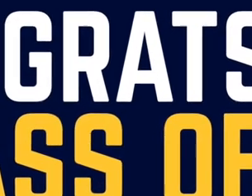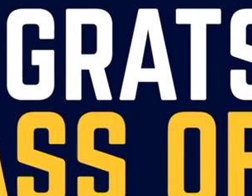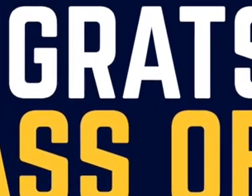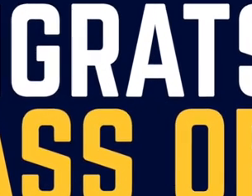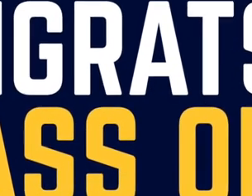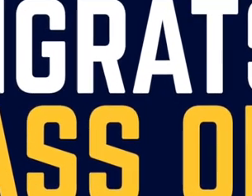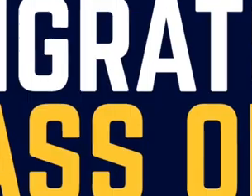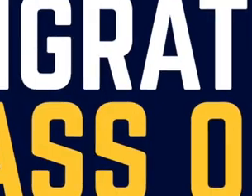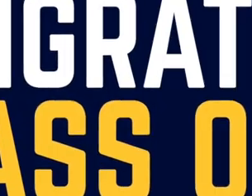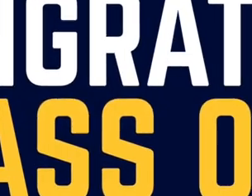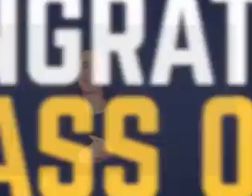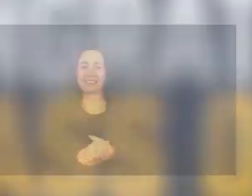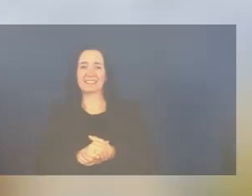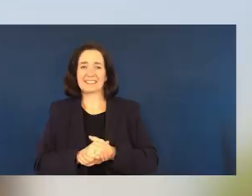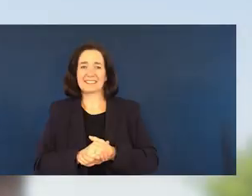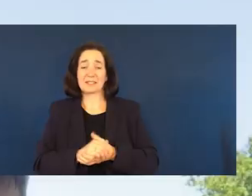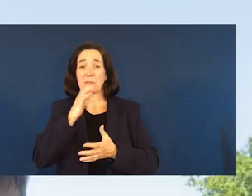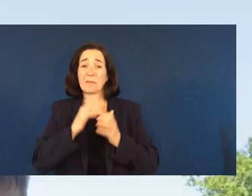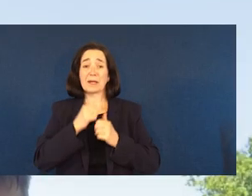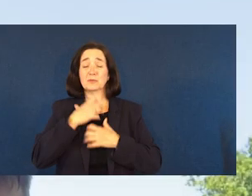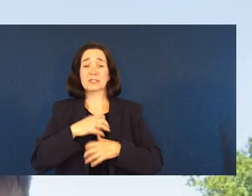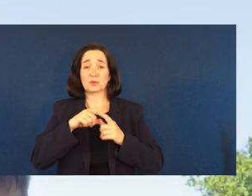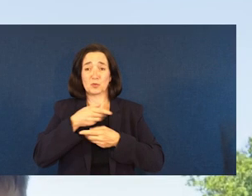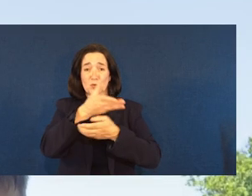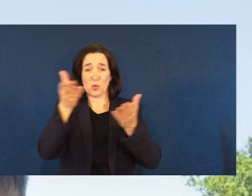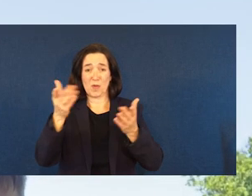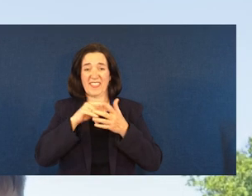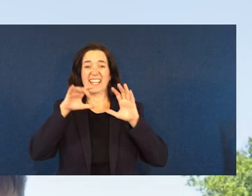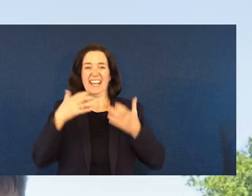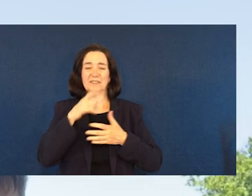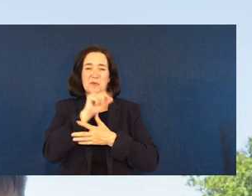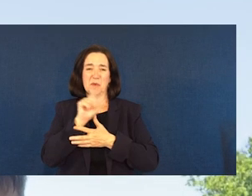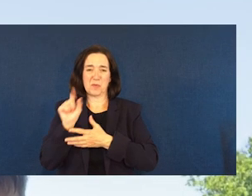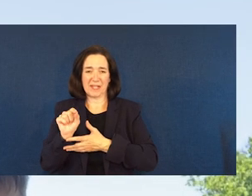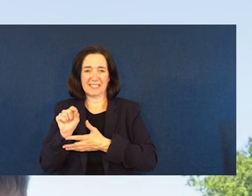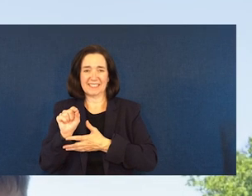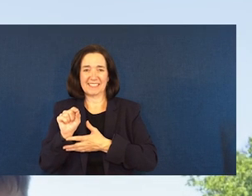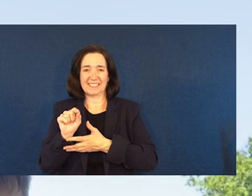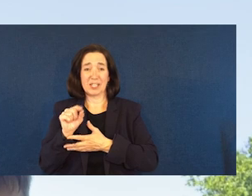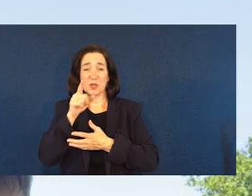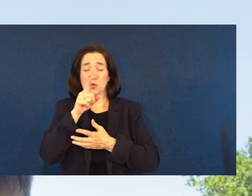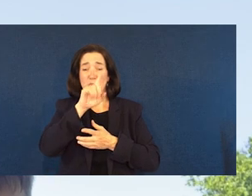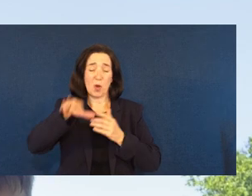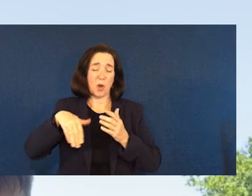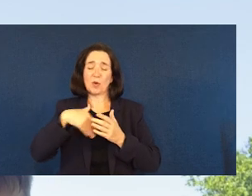Best wishes to you, the Class of 2020. You will always be a part of the Buccaneer family.